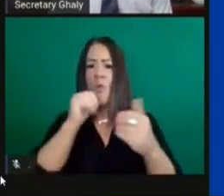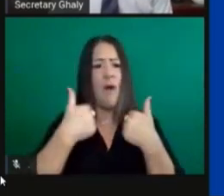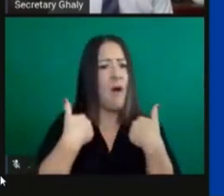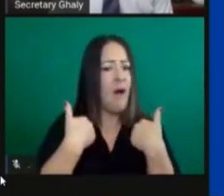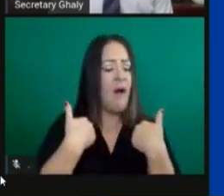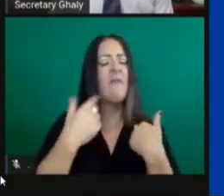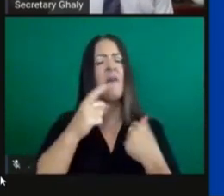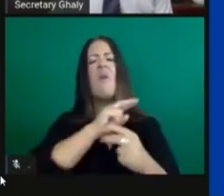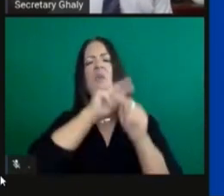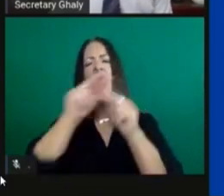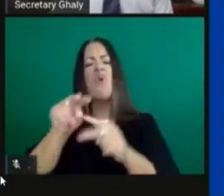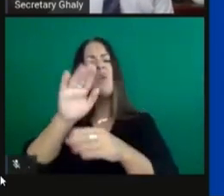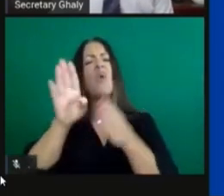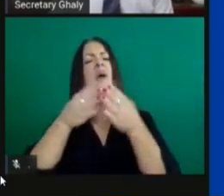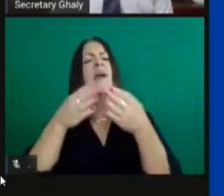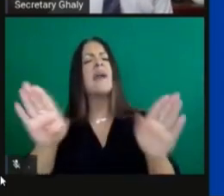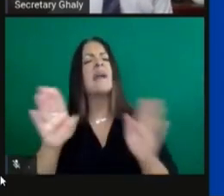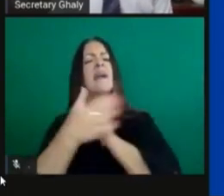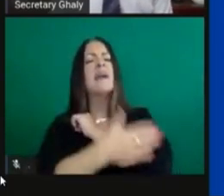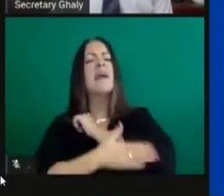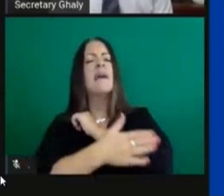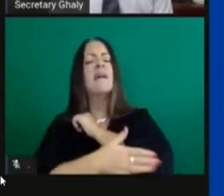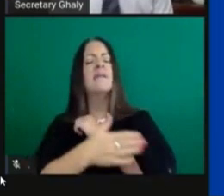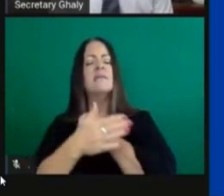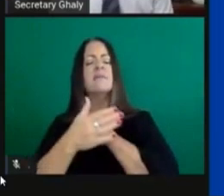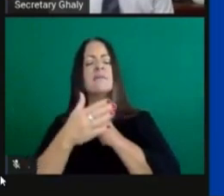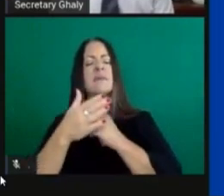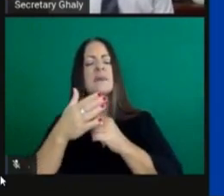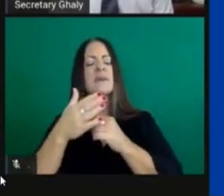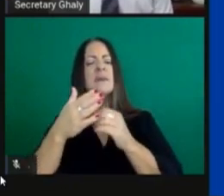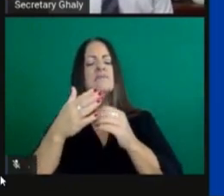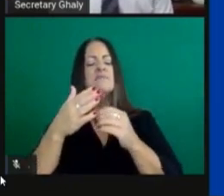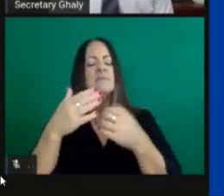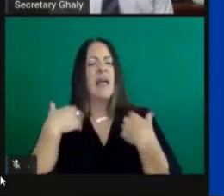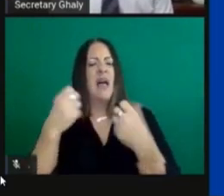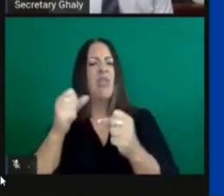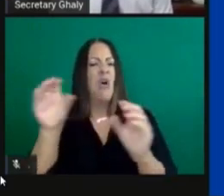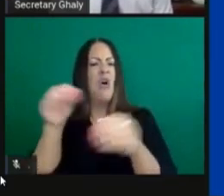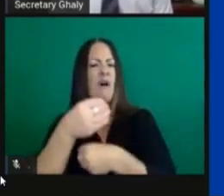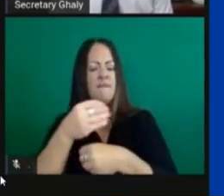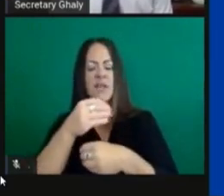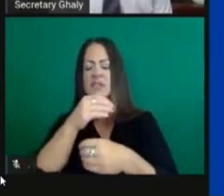FLU SHOT. AND IF YOU DON'T HAVE ONE, TO